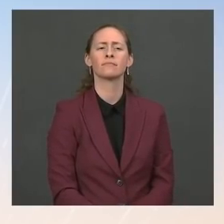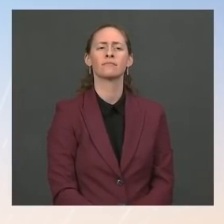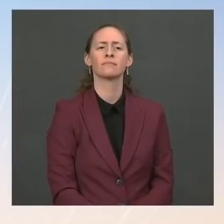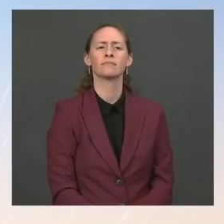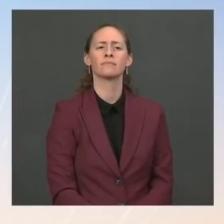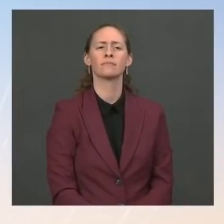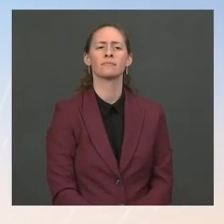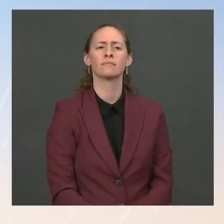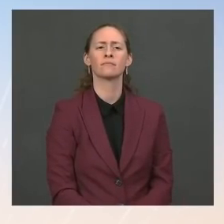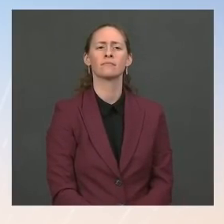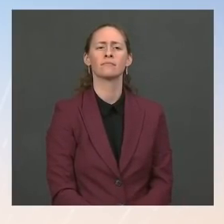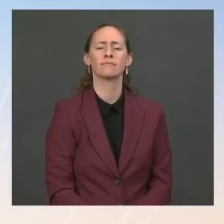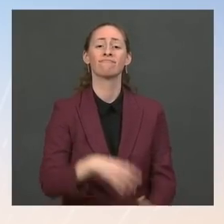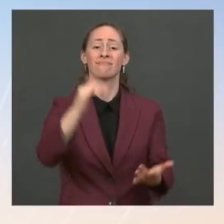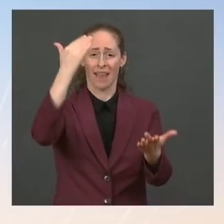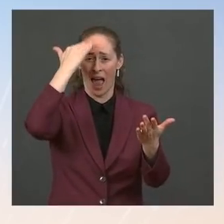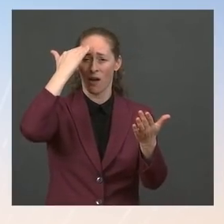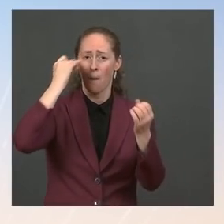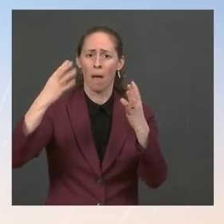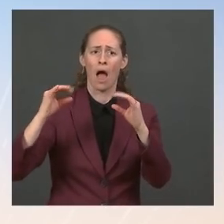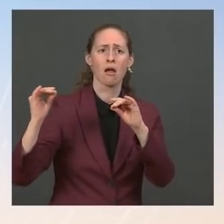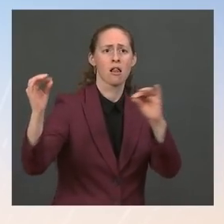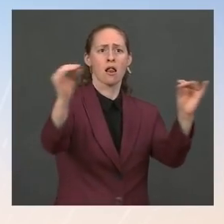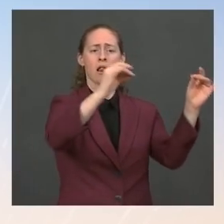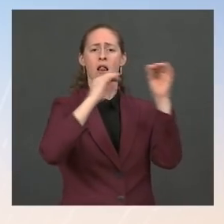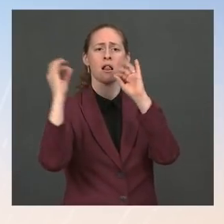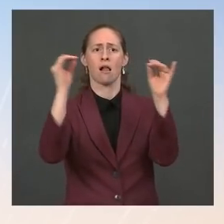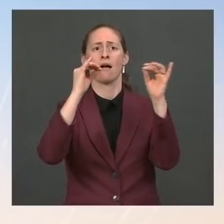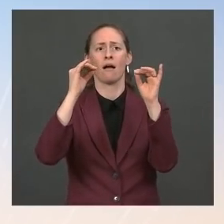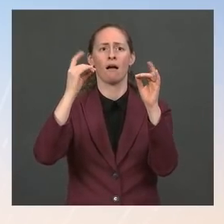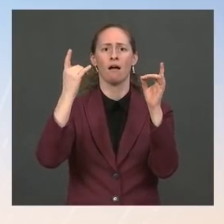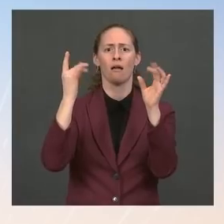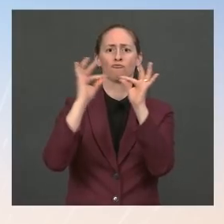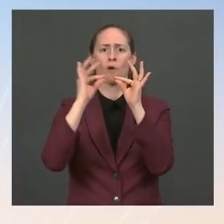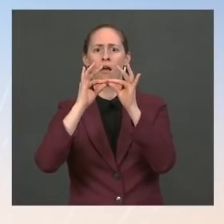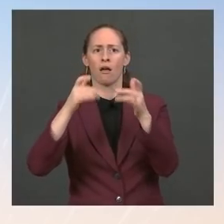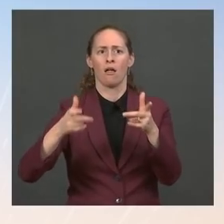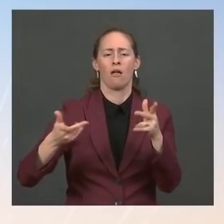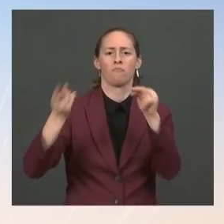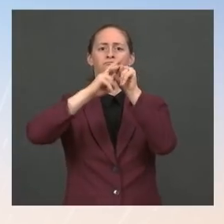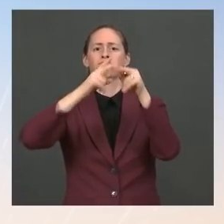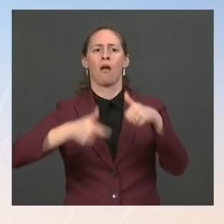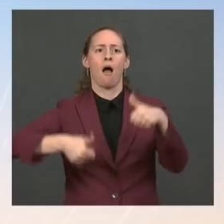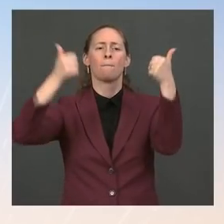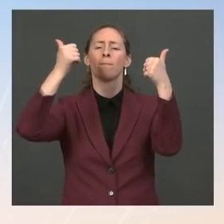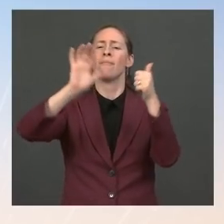it's become a political cudgel and it shouldn't be. It's impacting, as you said, millions of Americans